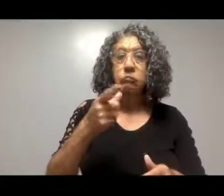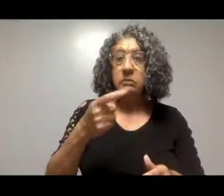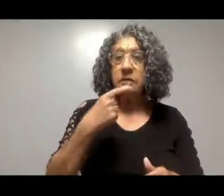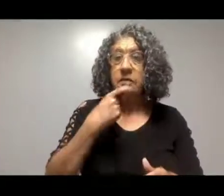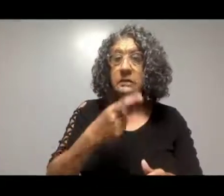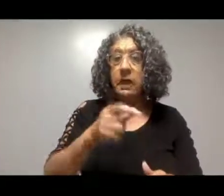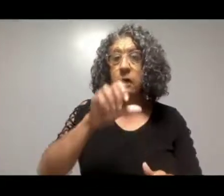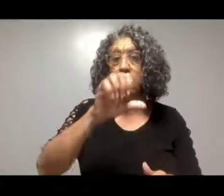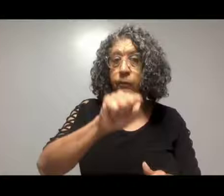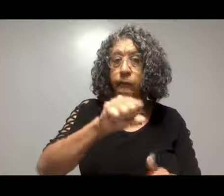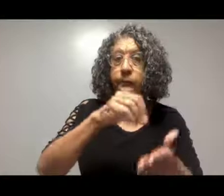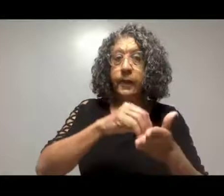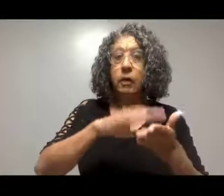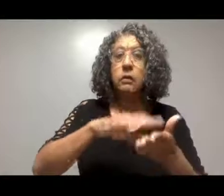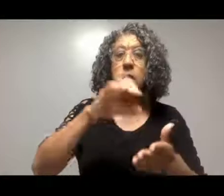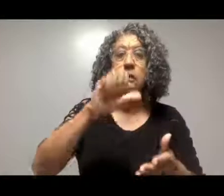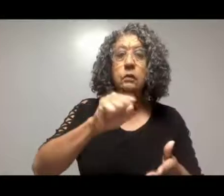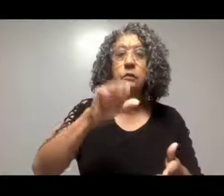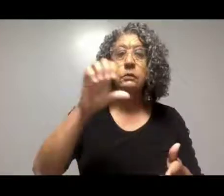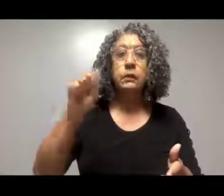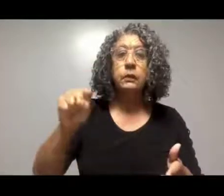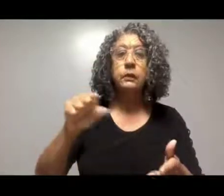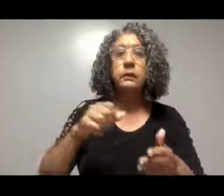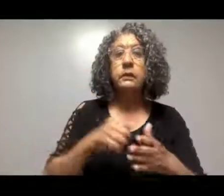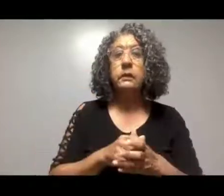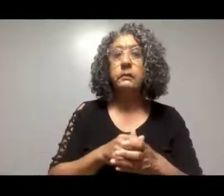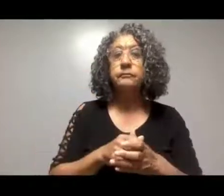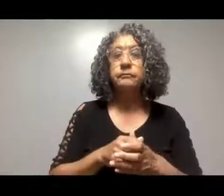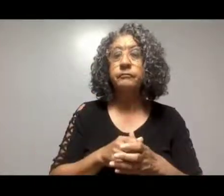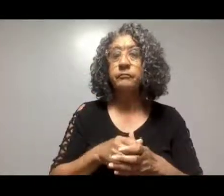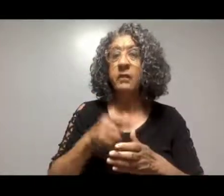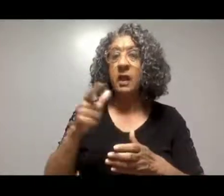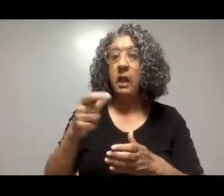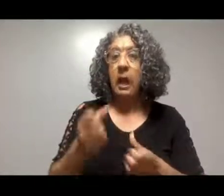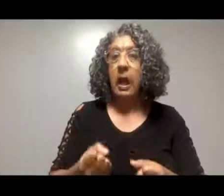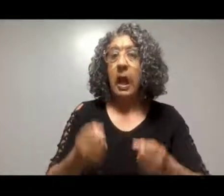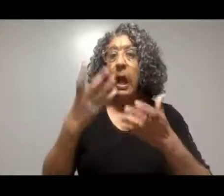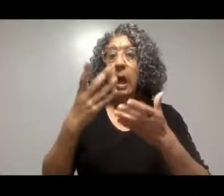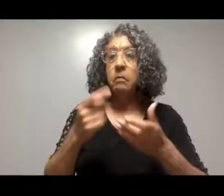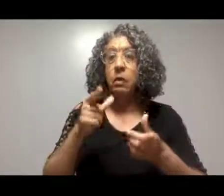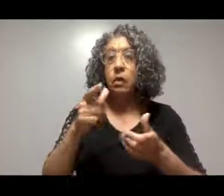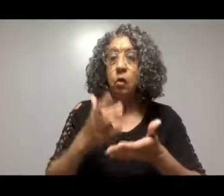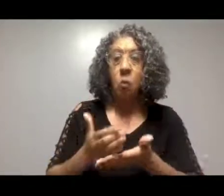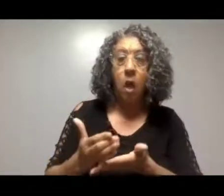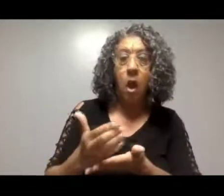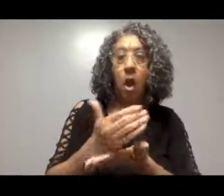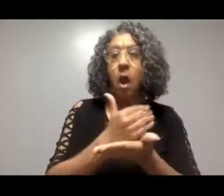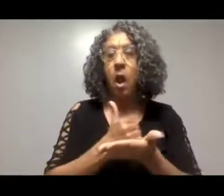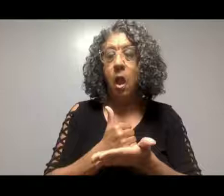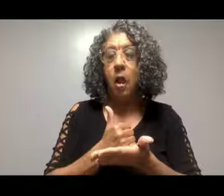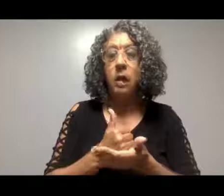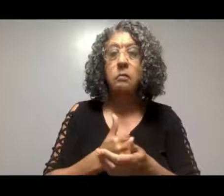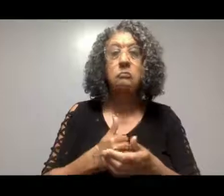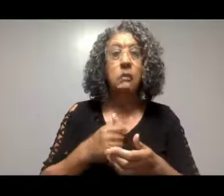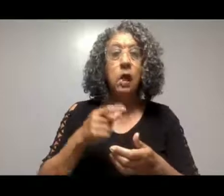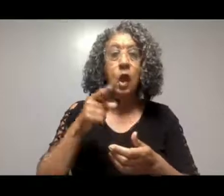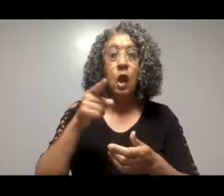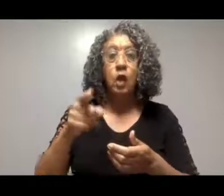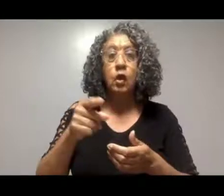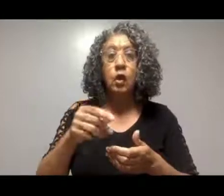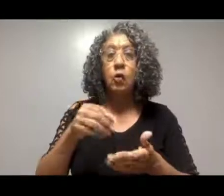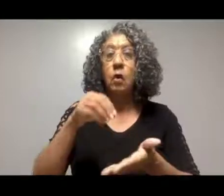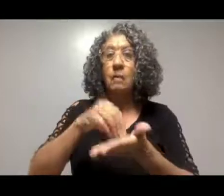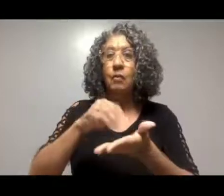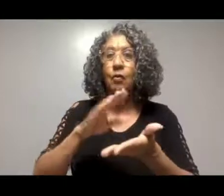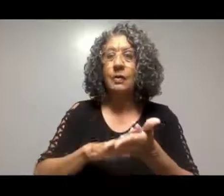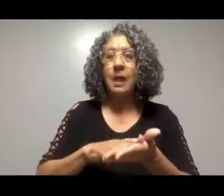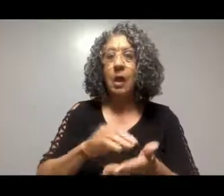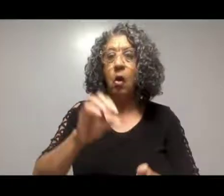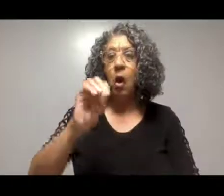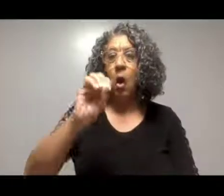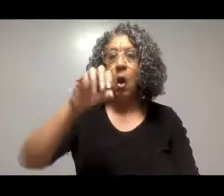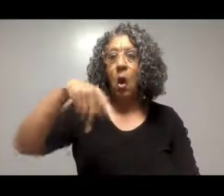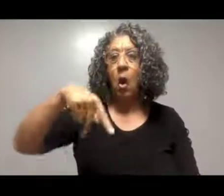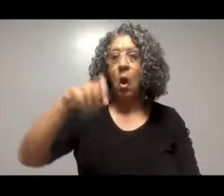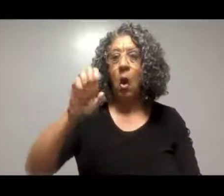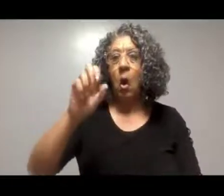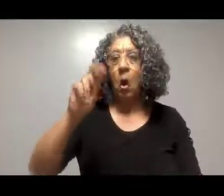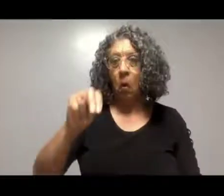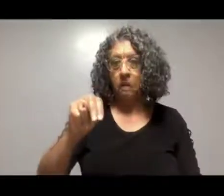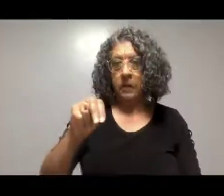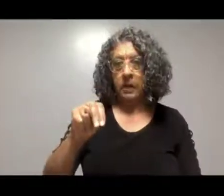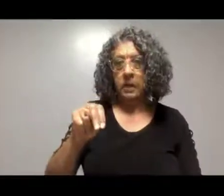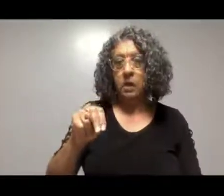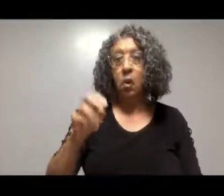Oh, remember to put down your name and your social security information, desired salary.